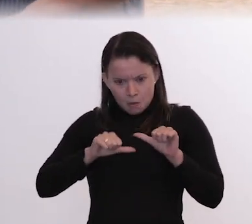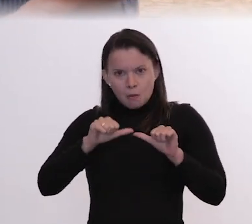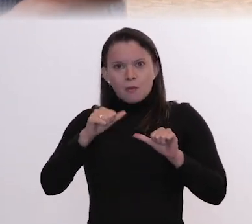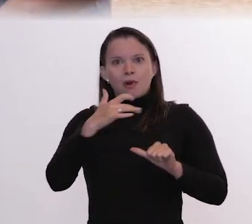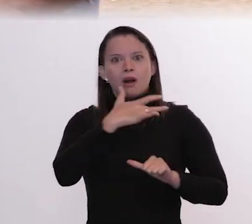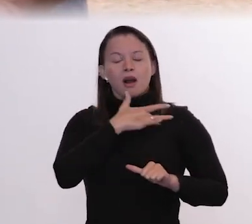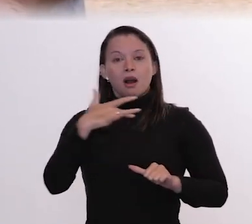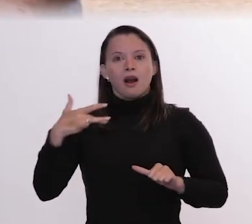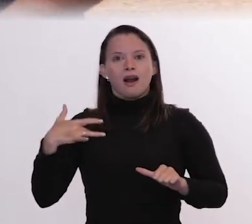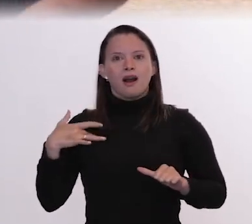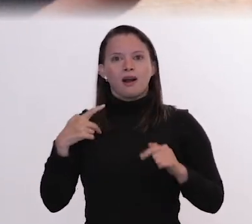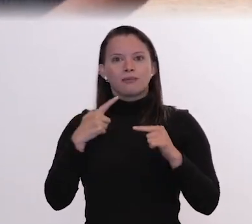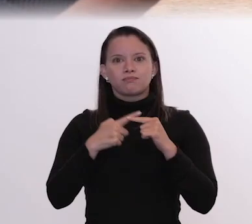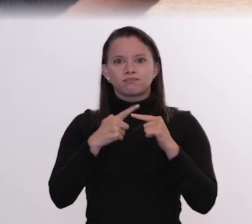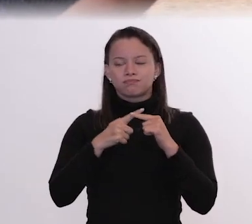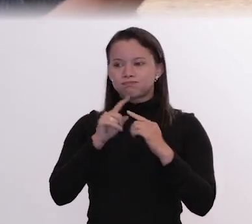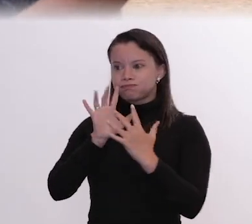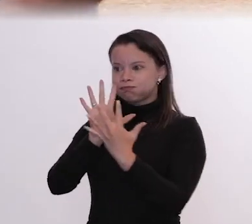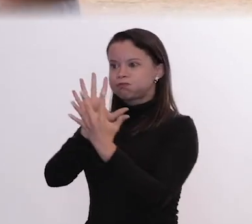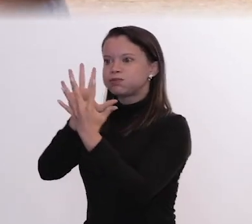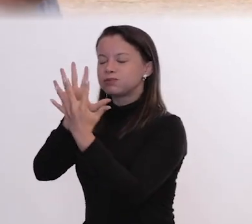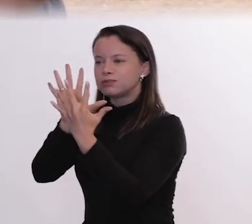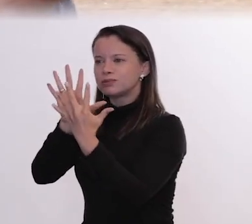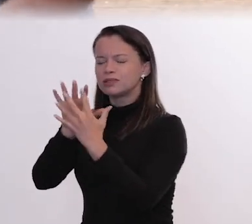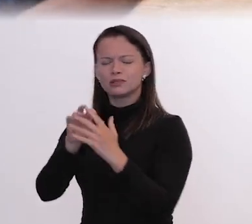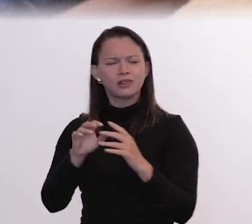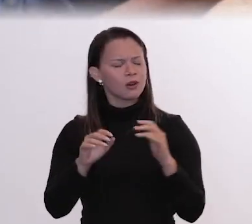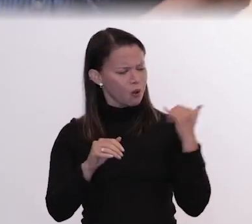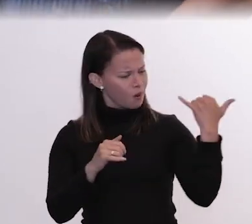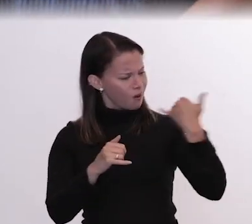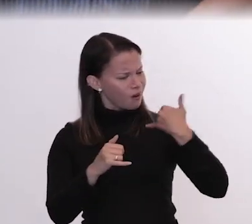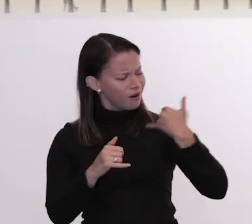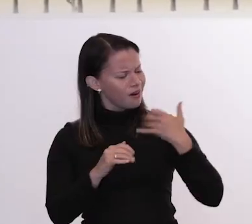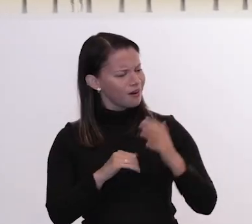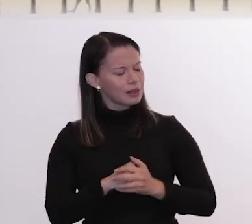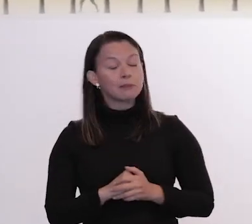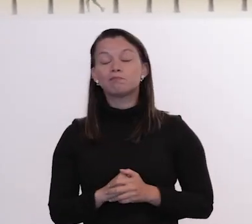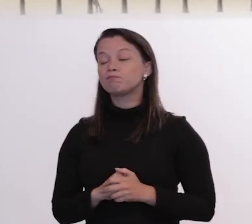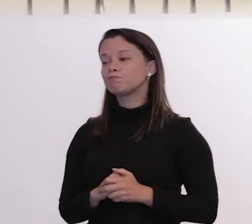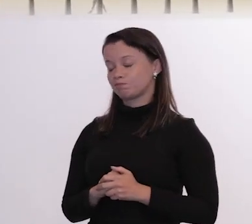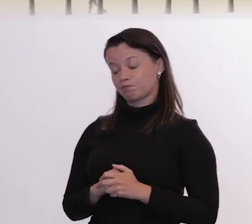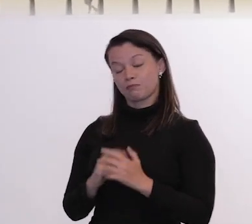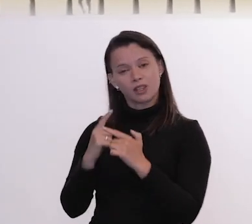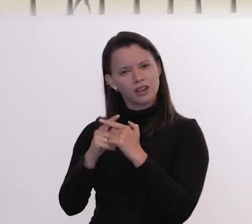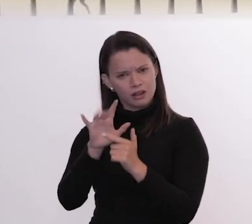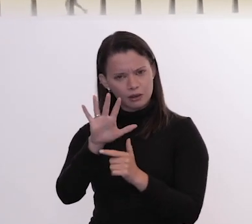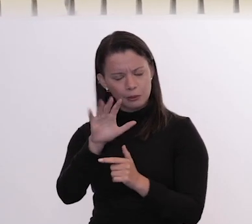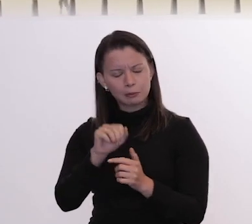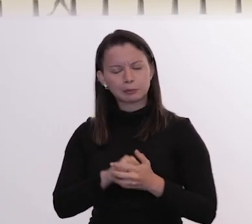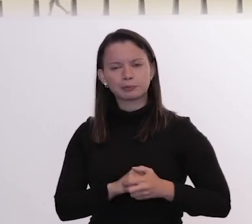Please talk about this, Saldiva. This happens because the park offers opportunity for people to walk,